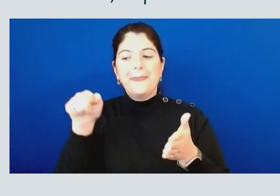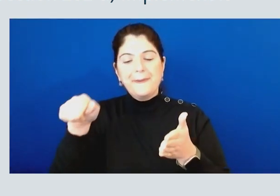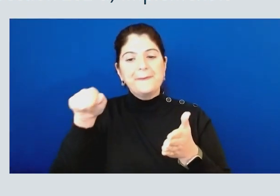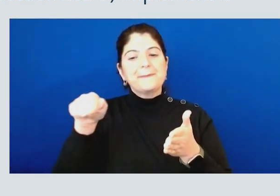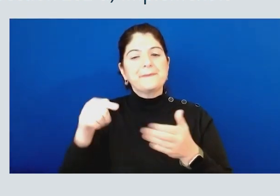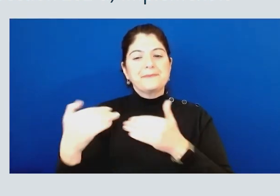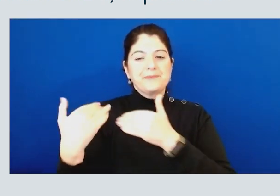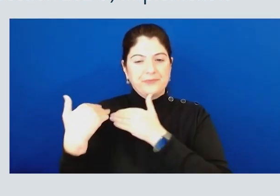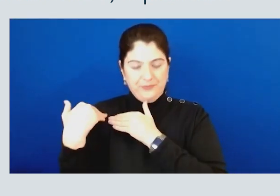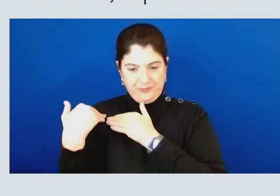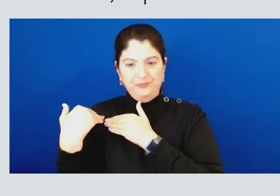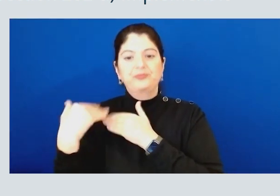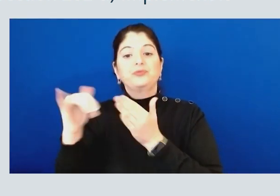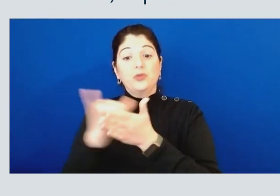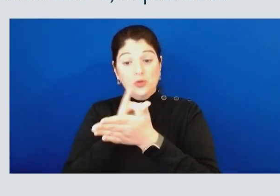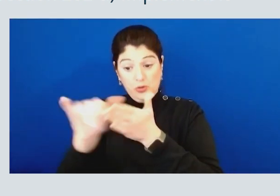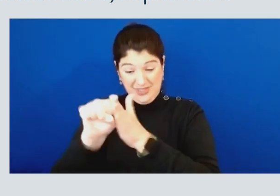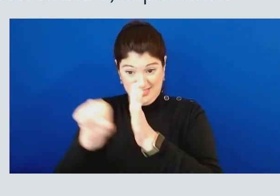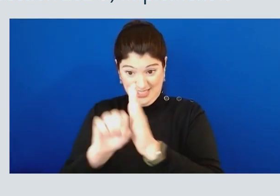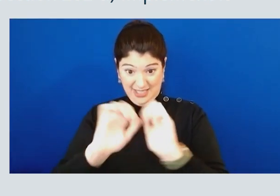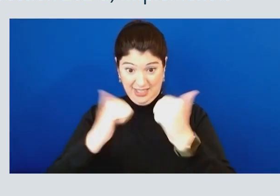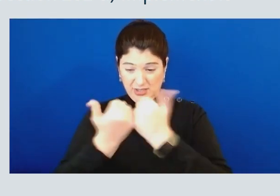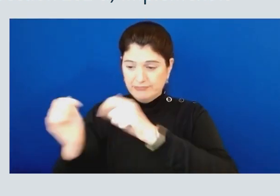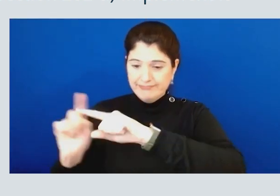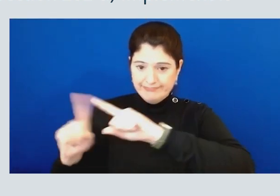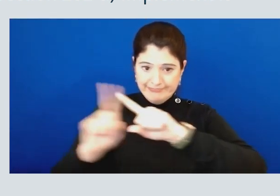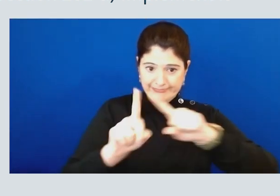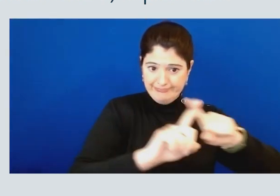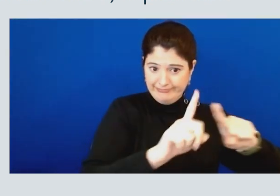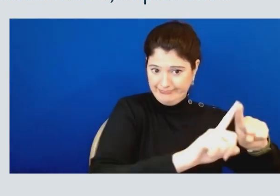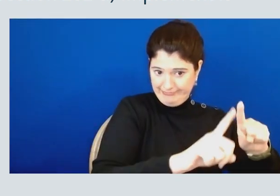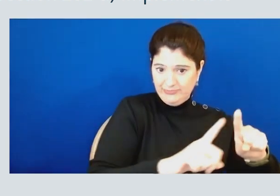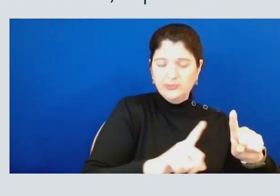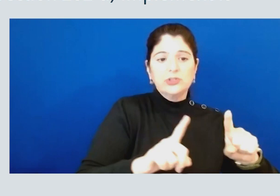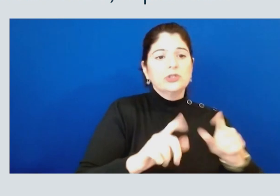New York State agencies covered under the Executive Law Section 202-a